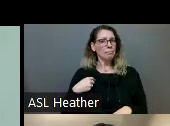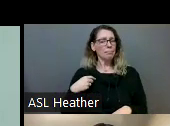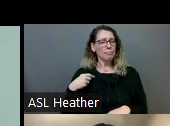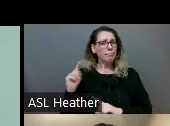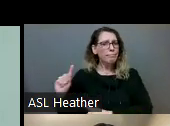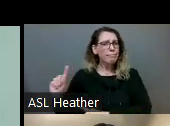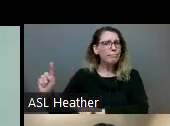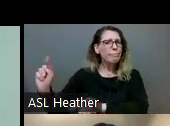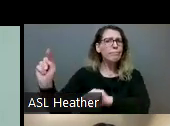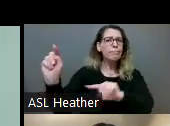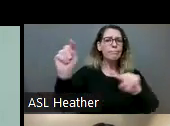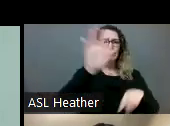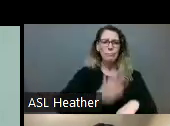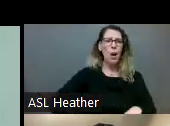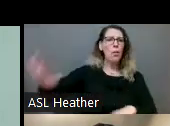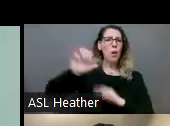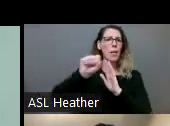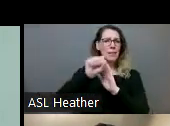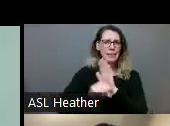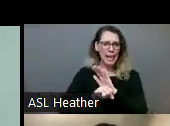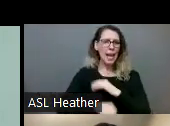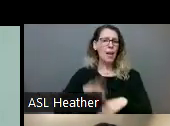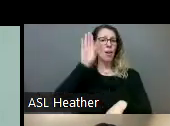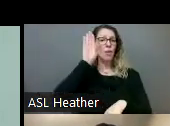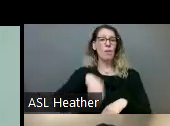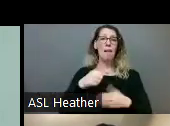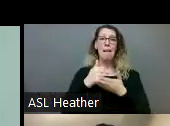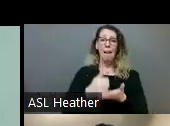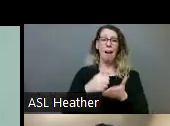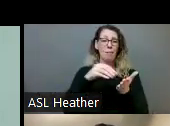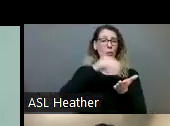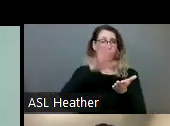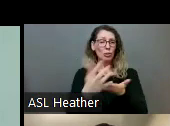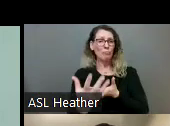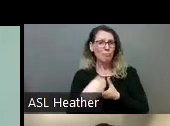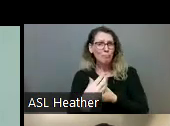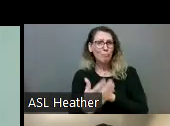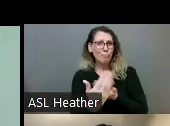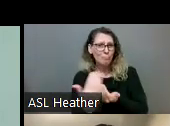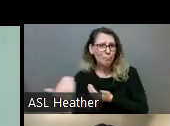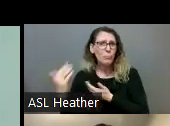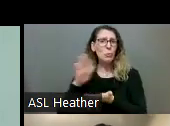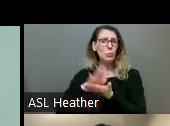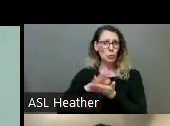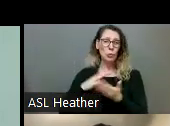around the state. Know that helping students engage in our schools is a challenge right now,